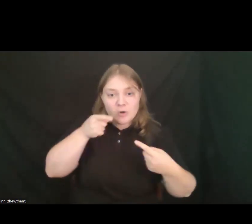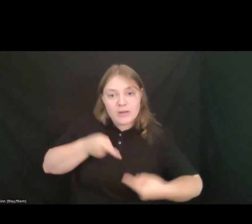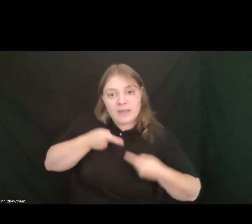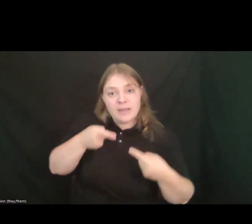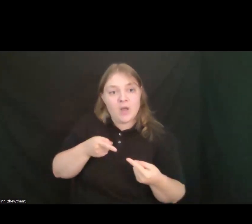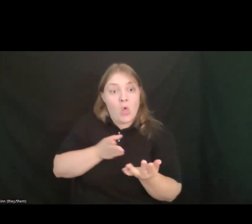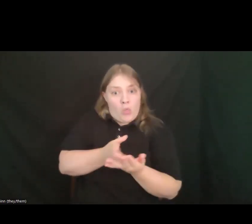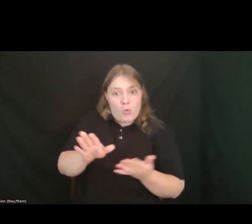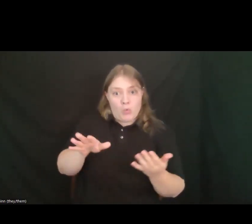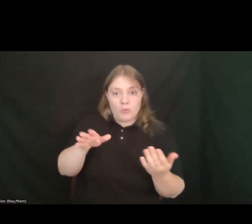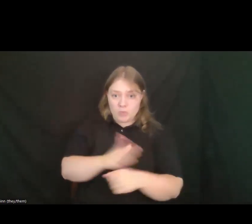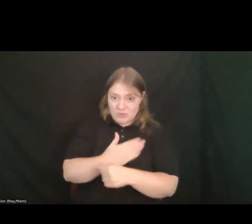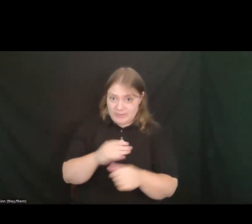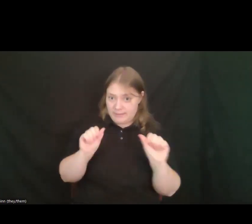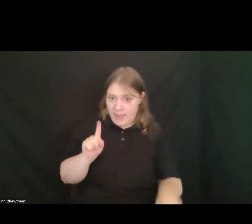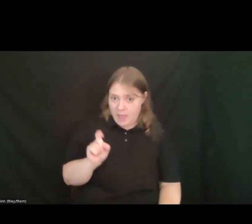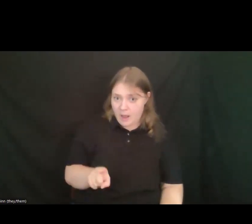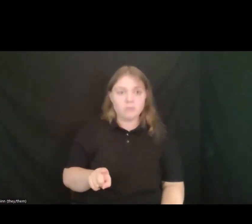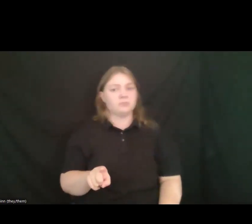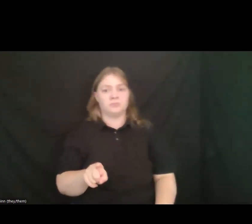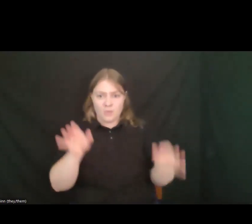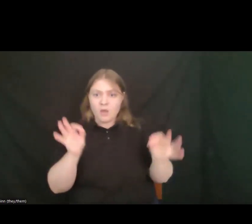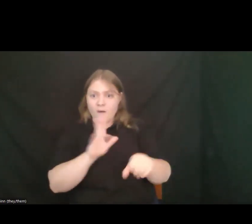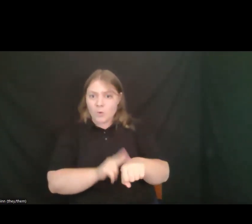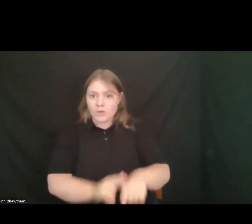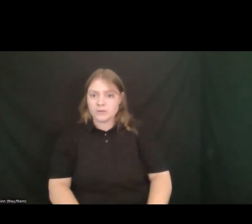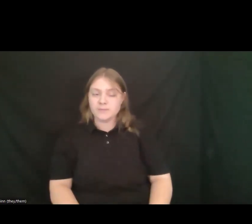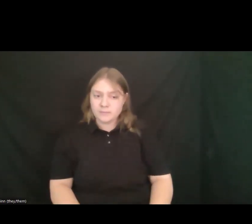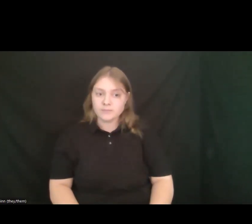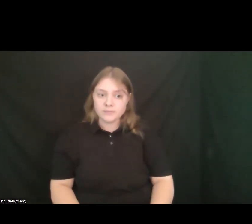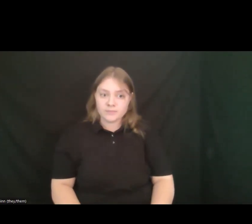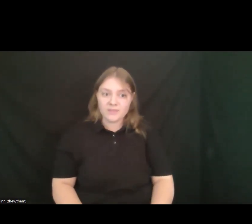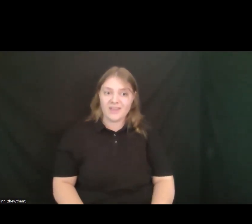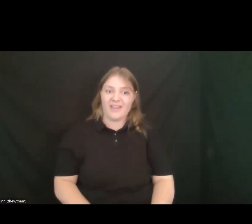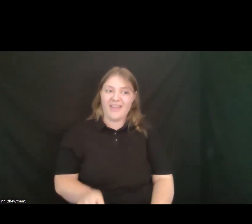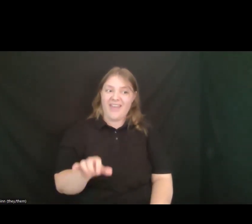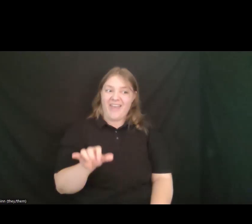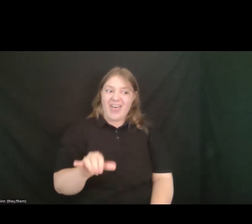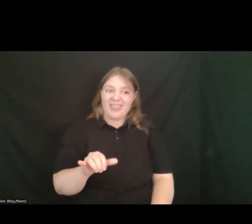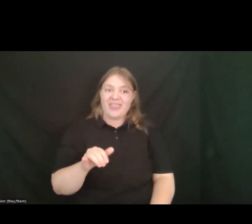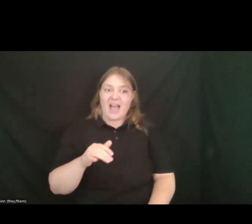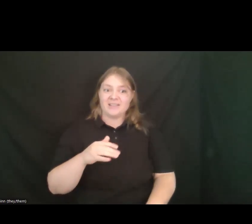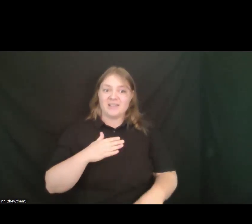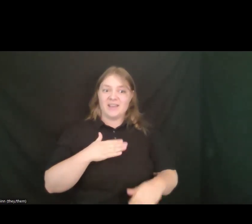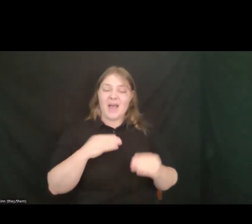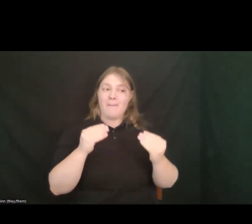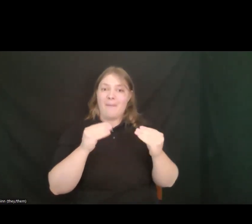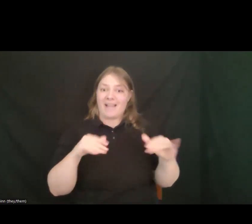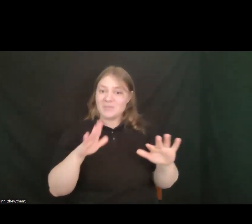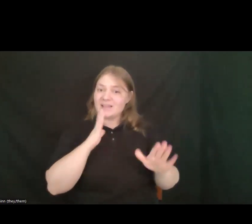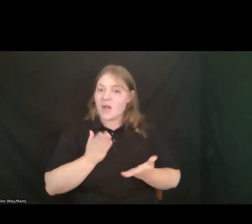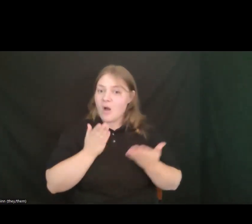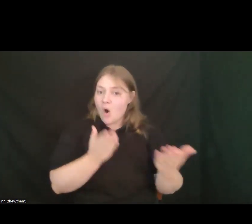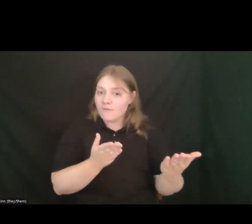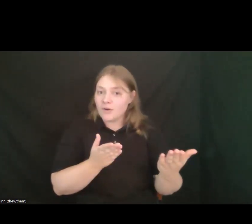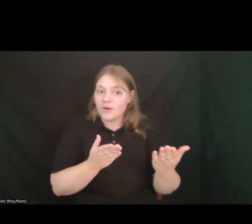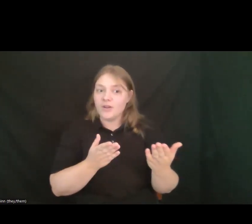that absolutely so that is the space that I offer and safety is a part of that and it it involves